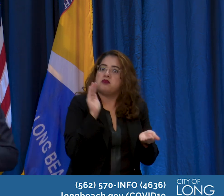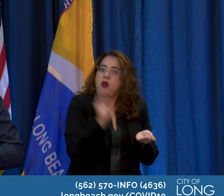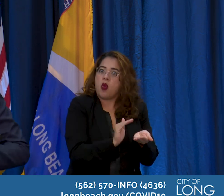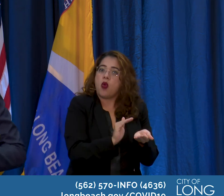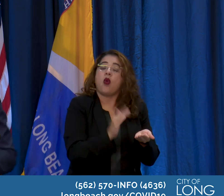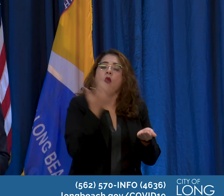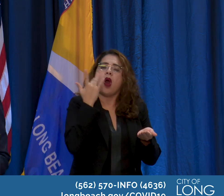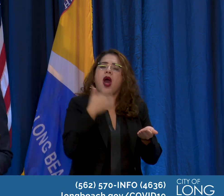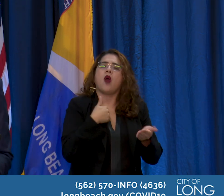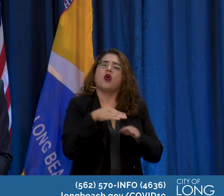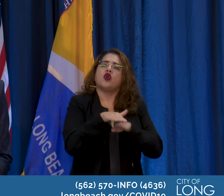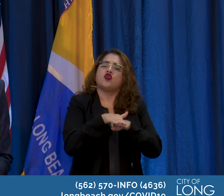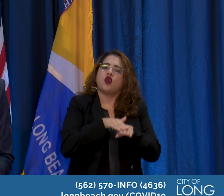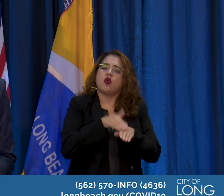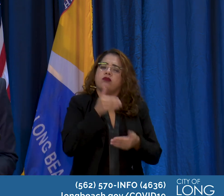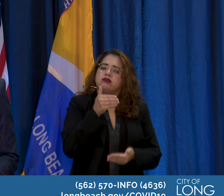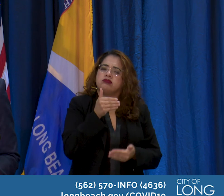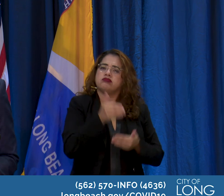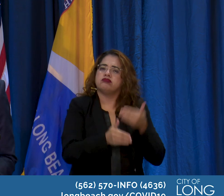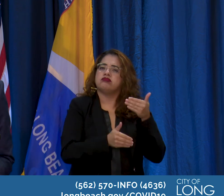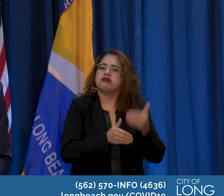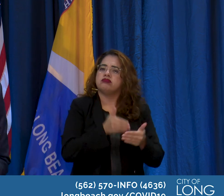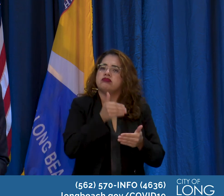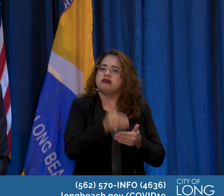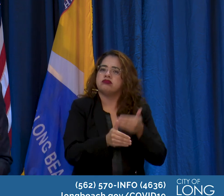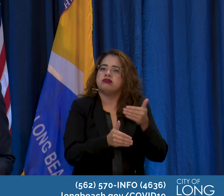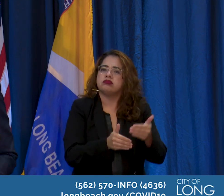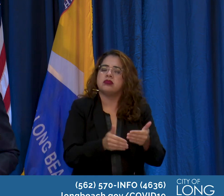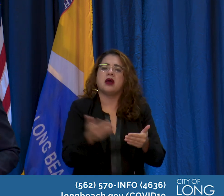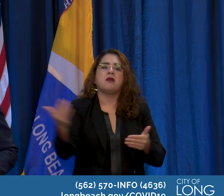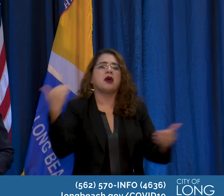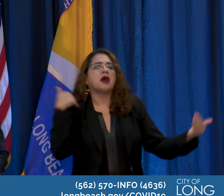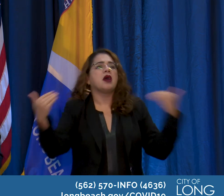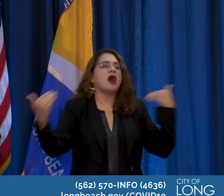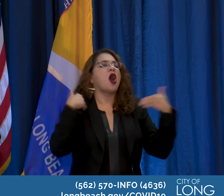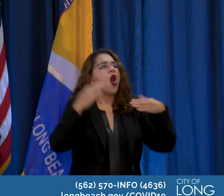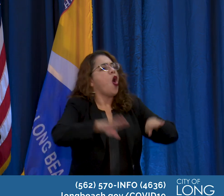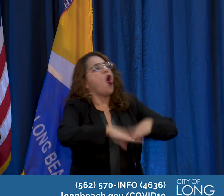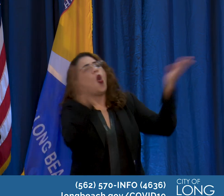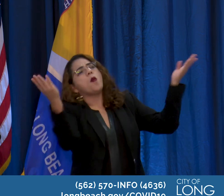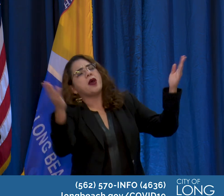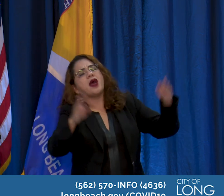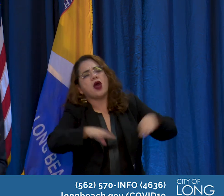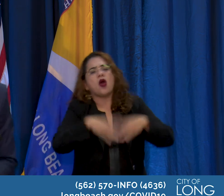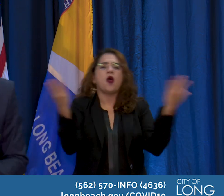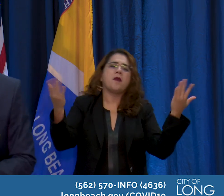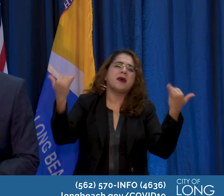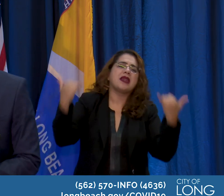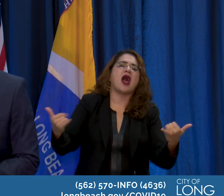And so when folks say open up this, immediately this should be open, we're doing so well,